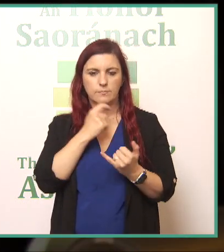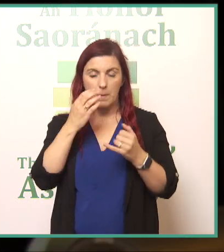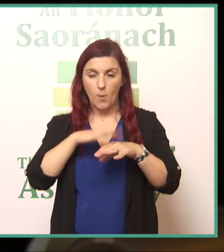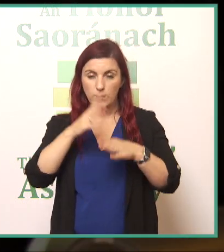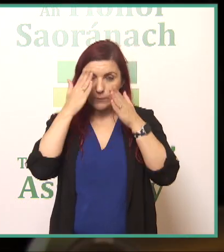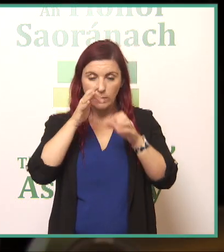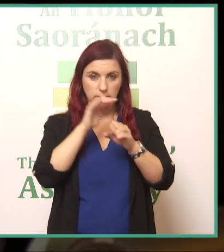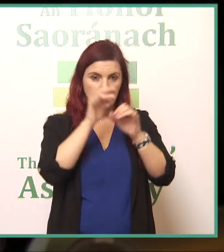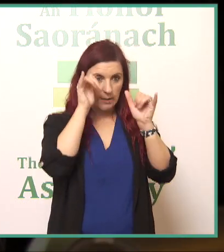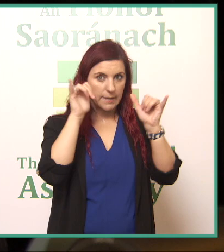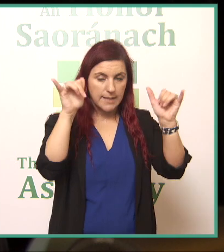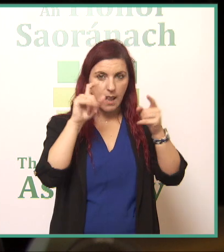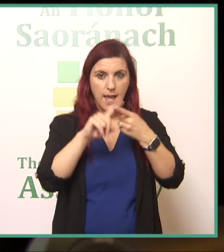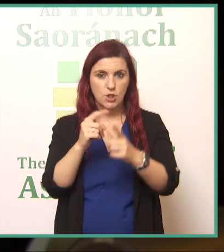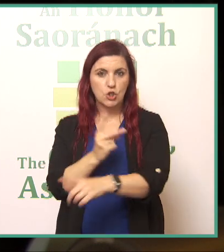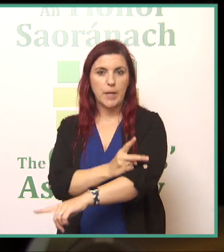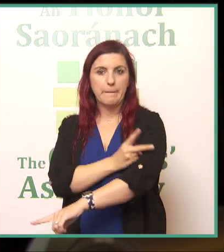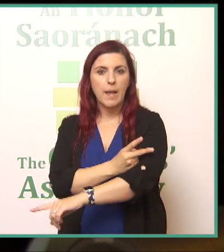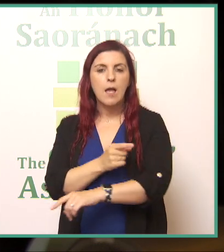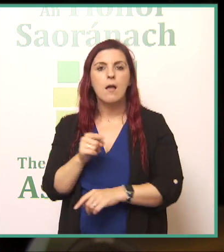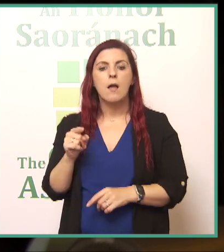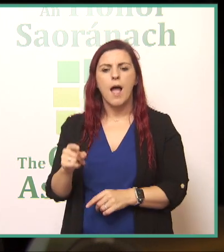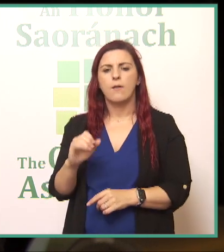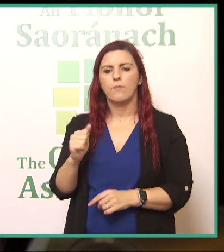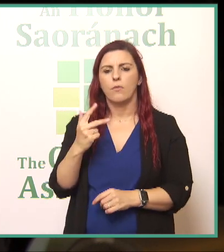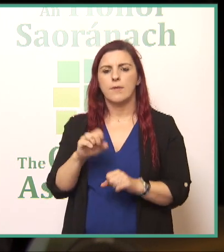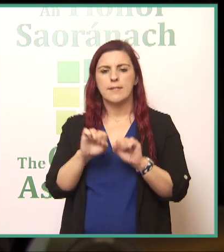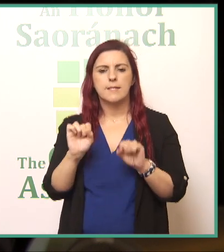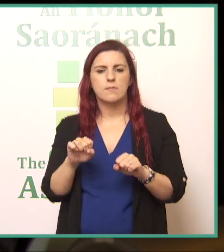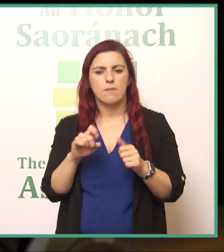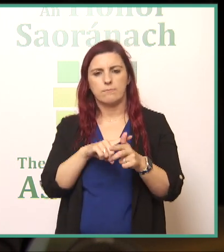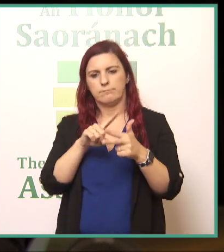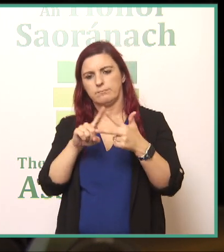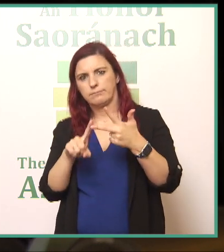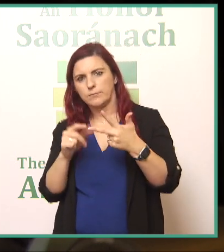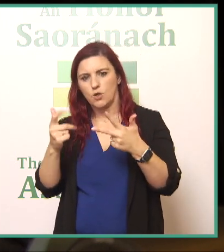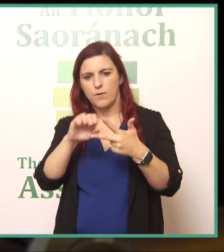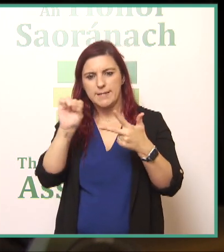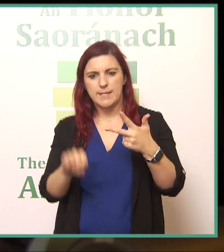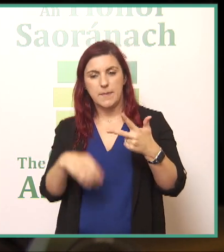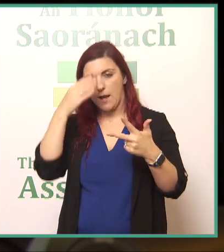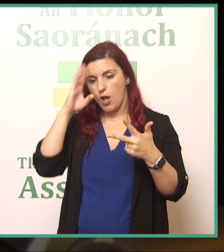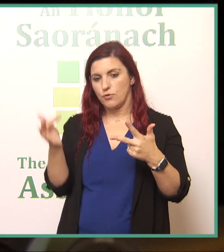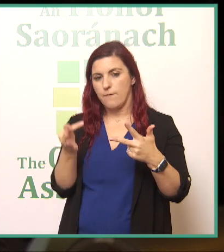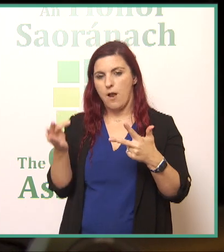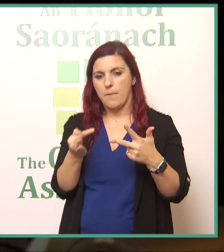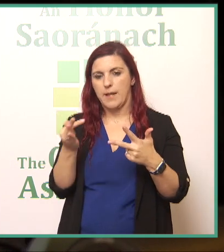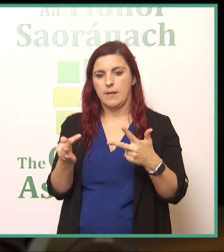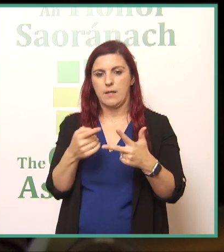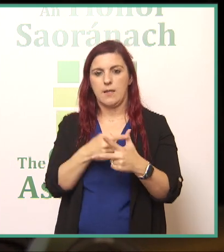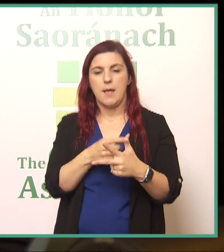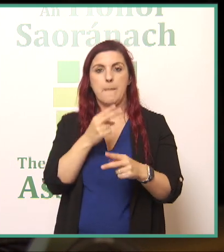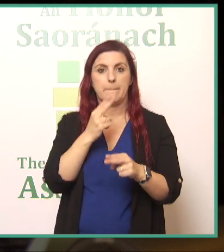sheep and the the three systems the main systems within Irish farming would be beef Dairy and sheep